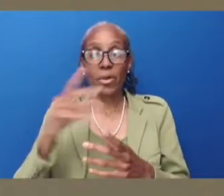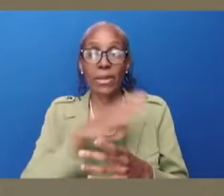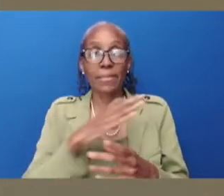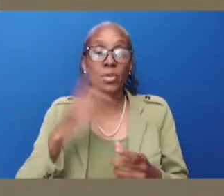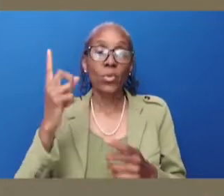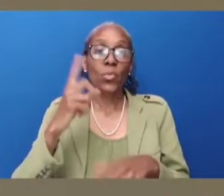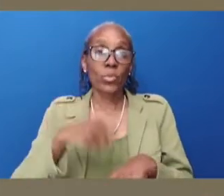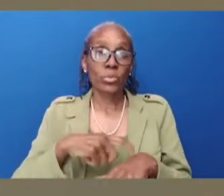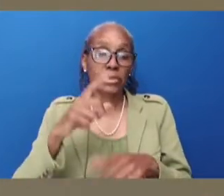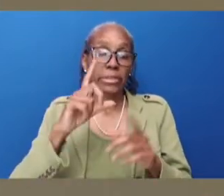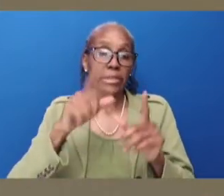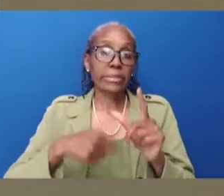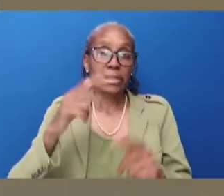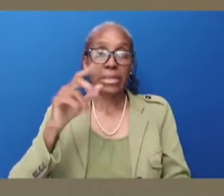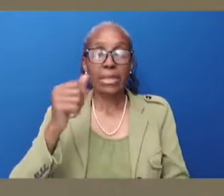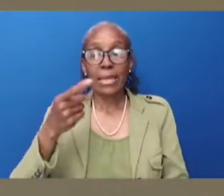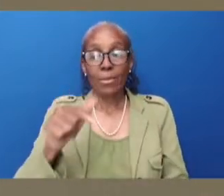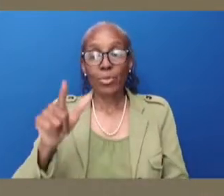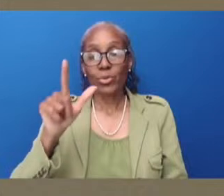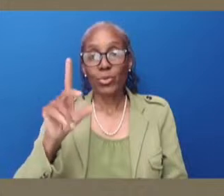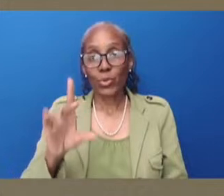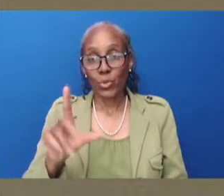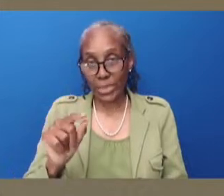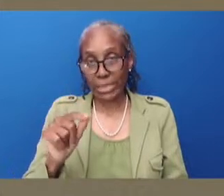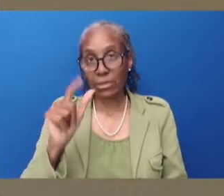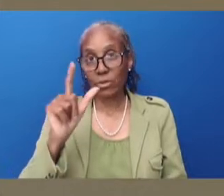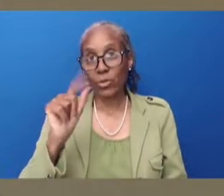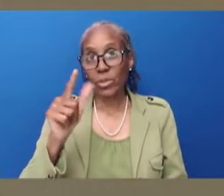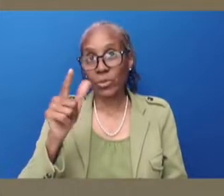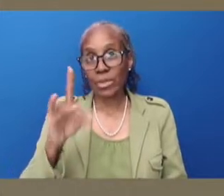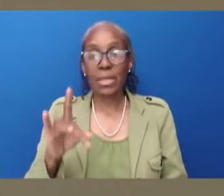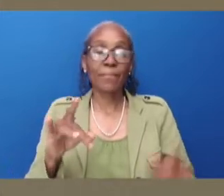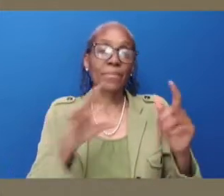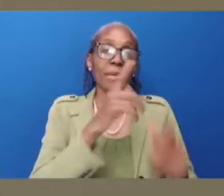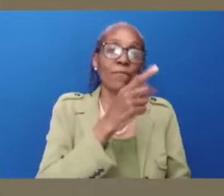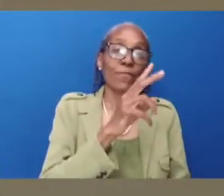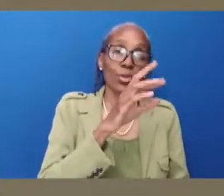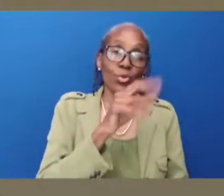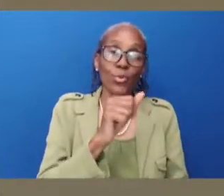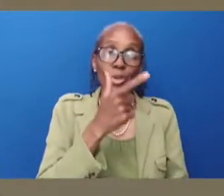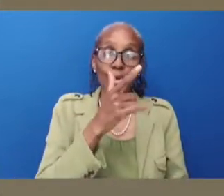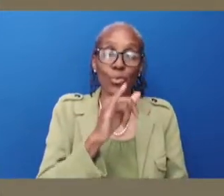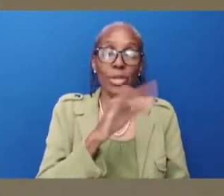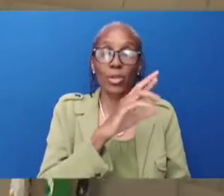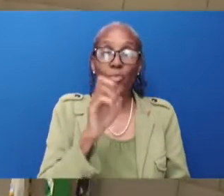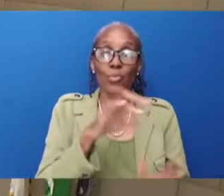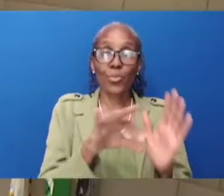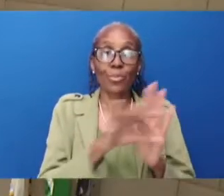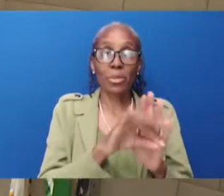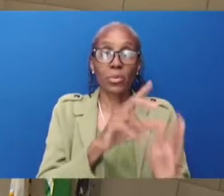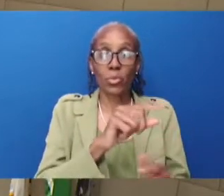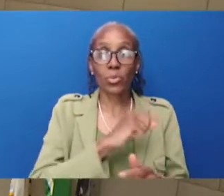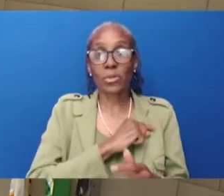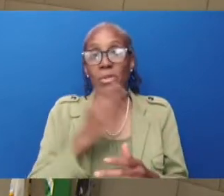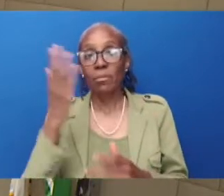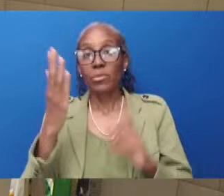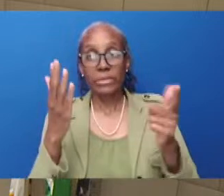HISTORIC LANDMARKS COMMISSION FOR 1-3 YEAR TERM EXPIRING APRI. VICTORIA GRAY IS ELIGIBLE FOR